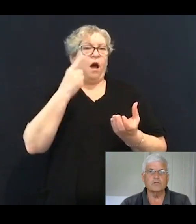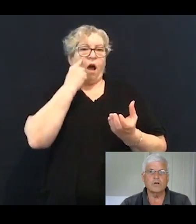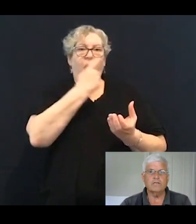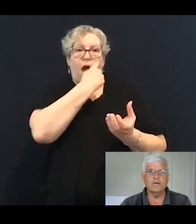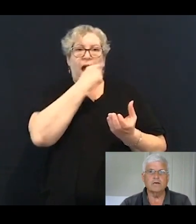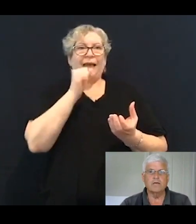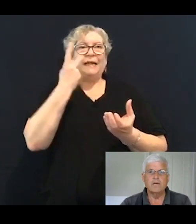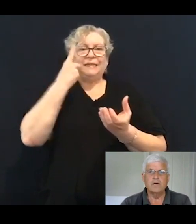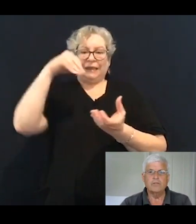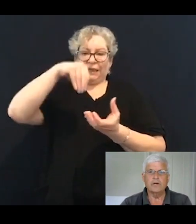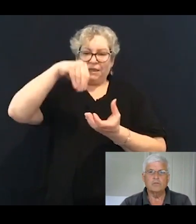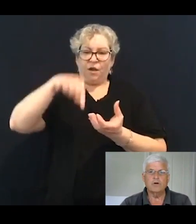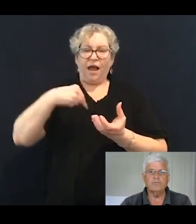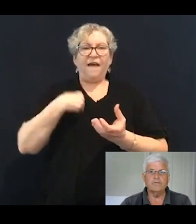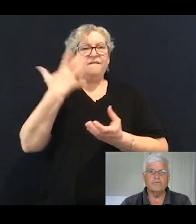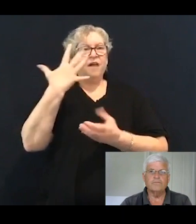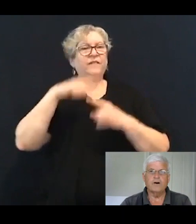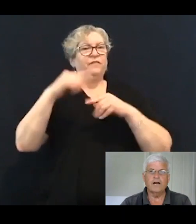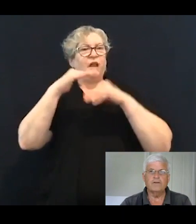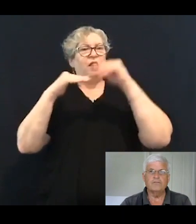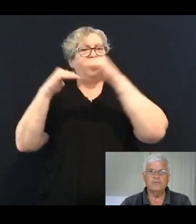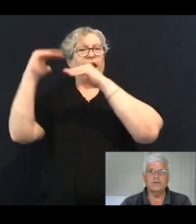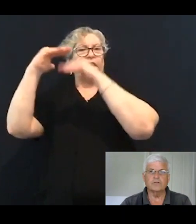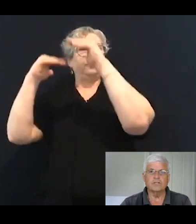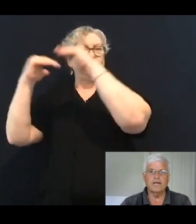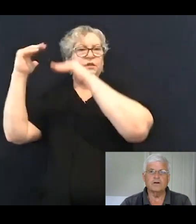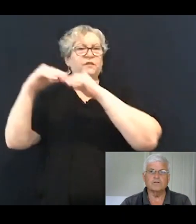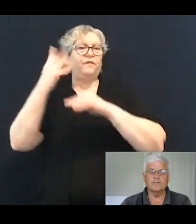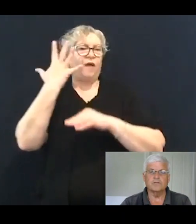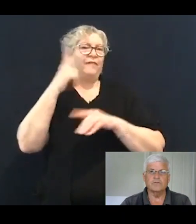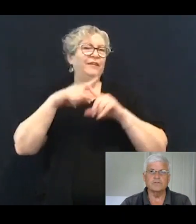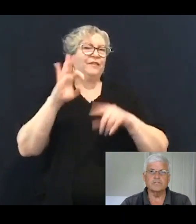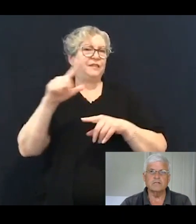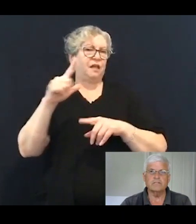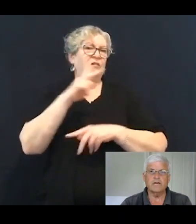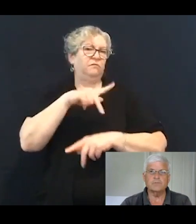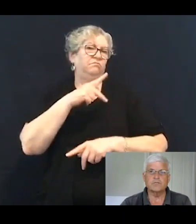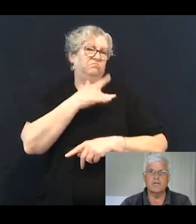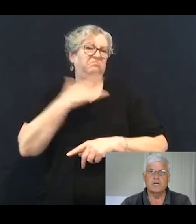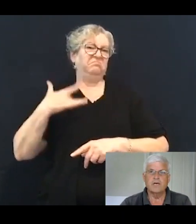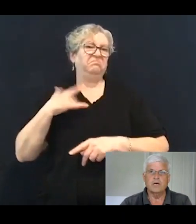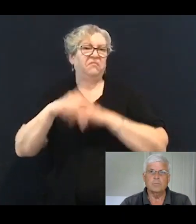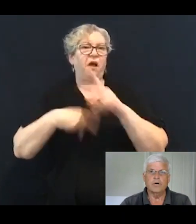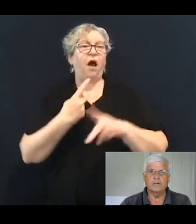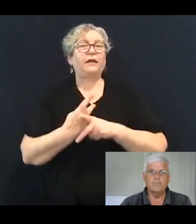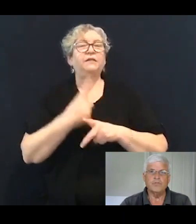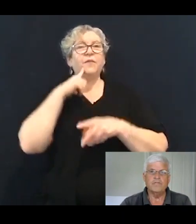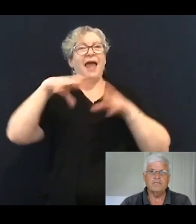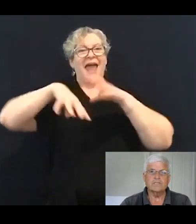there are roughly five different layers of different cell types. But these cells towards the outside